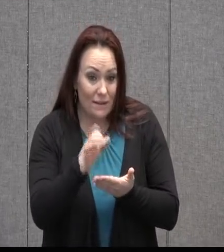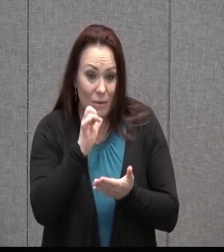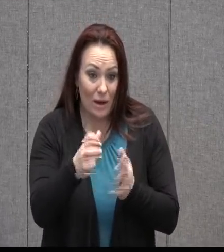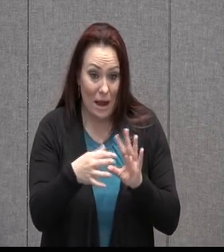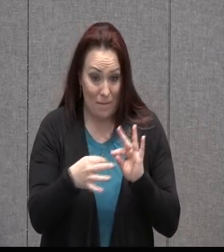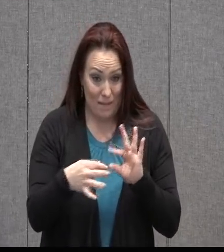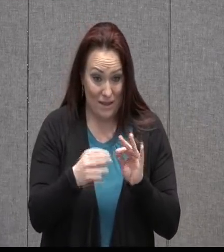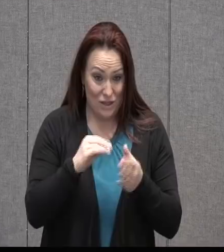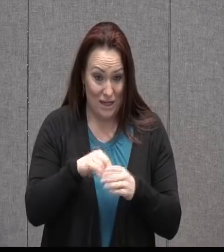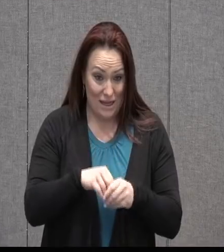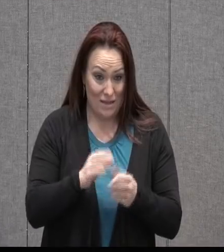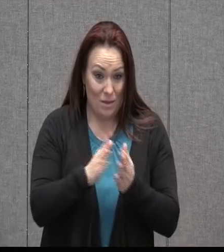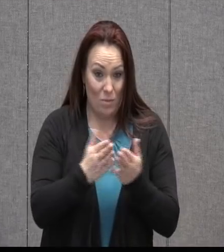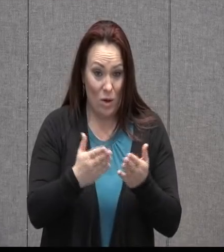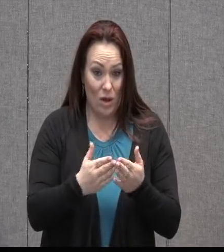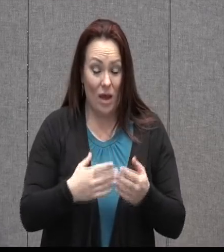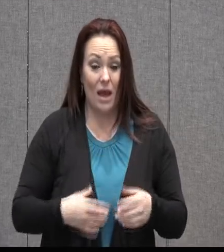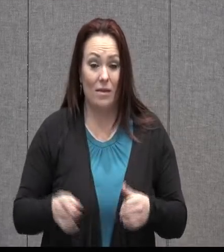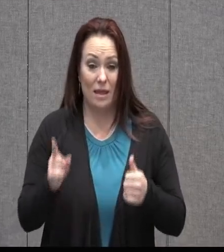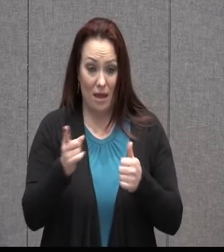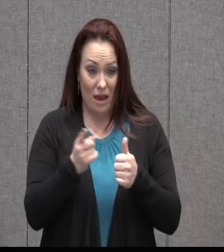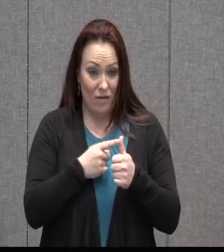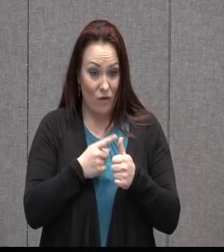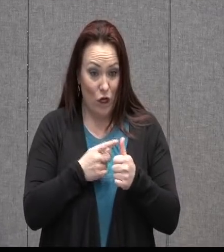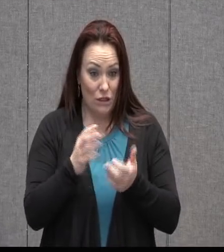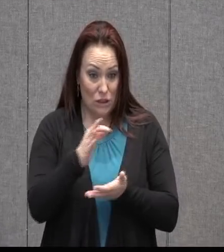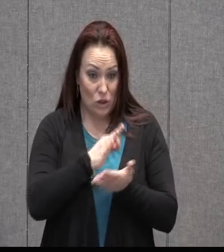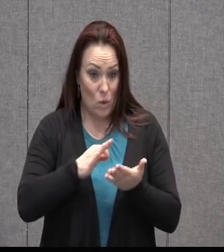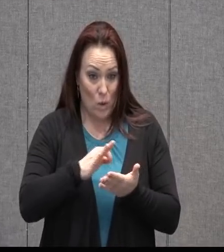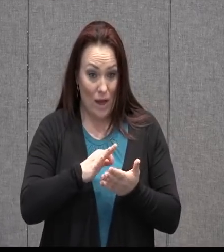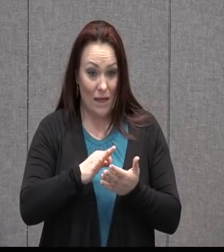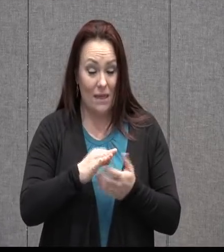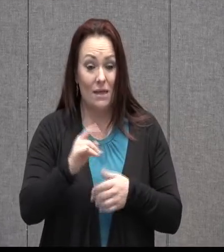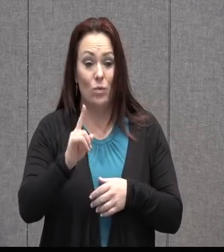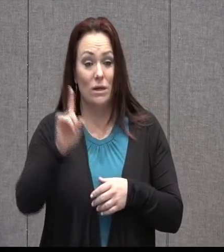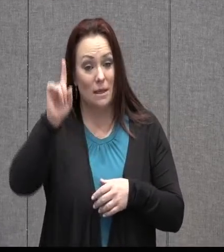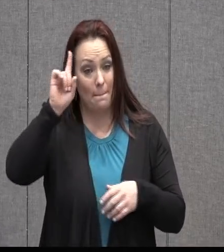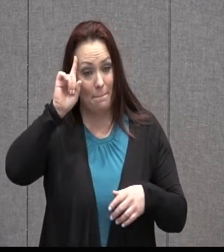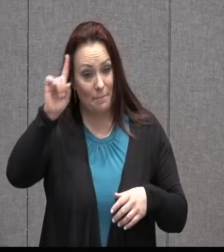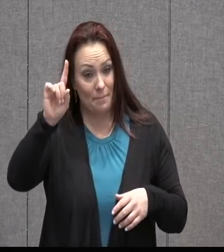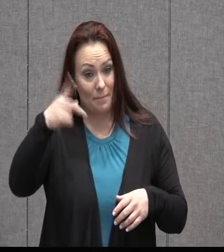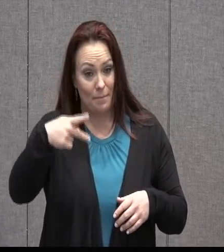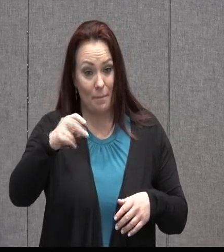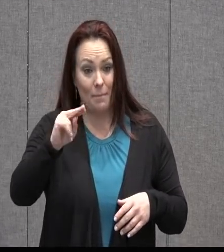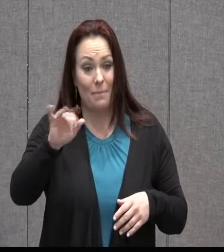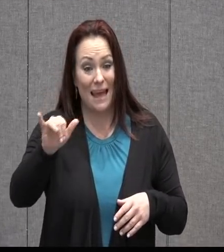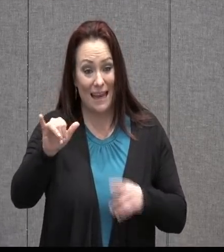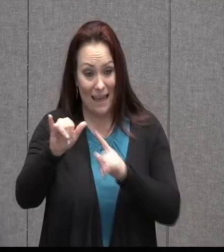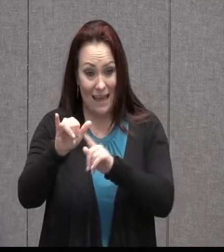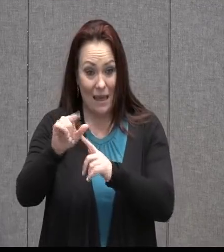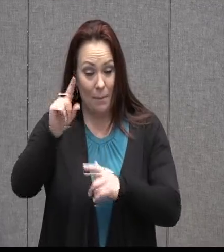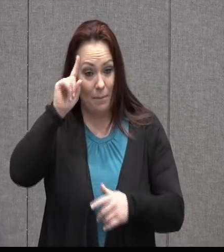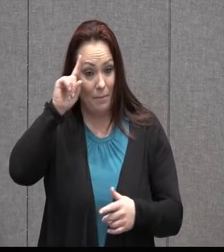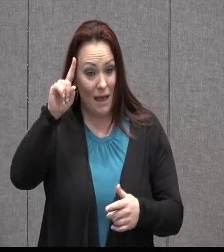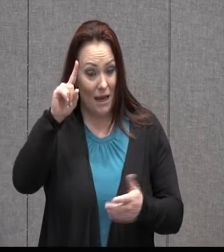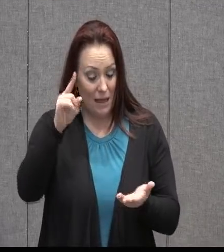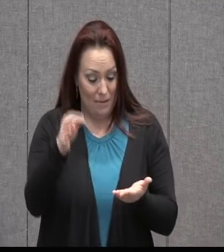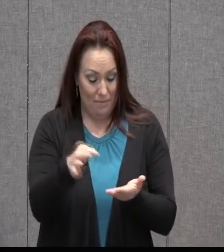I hope you can see this picture of a penny. Have you ever had pennies of your own?